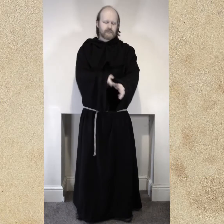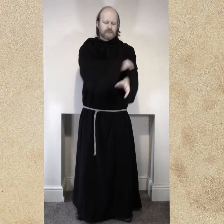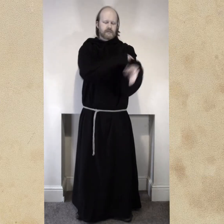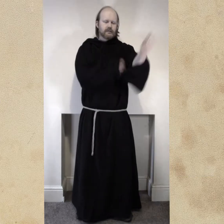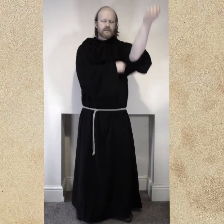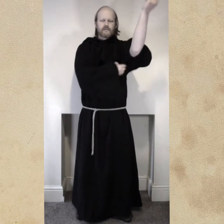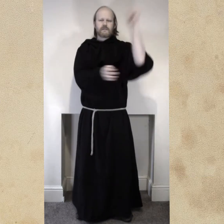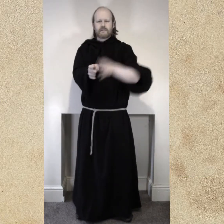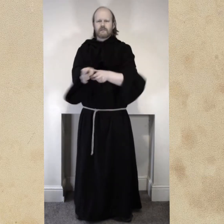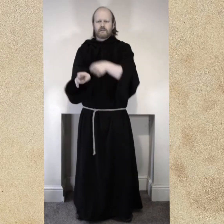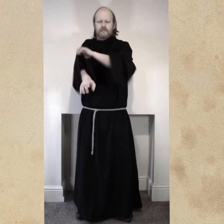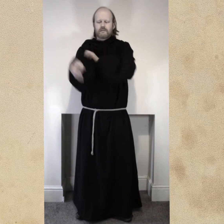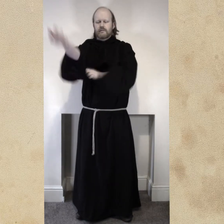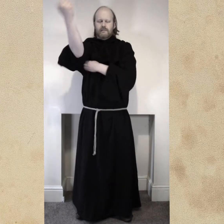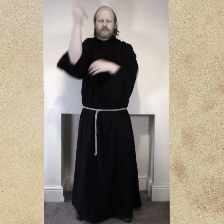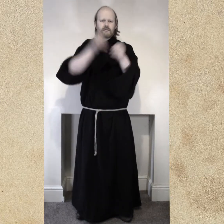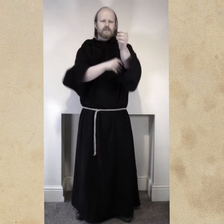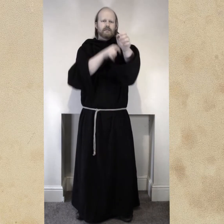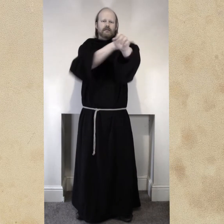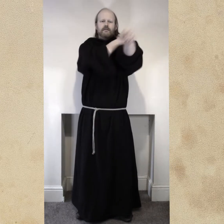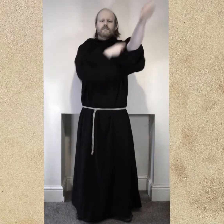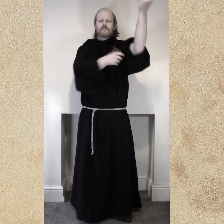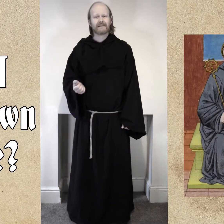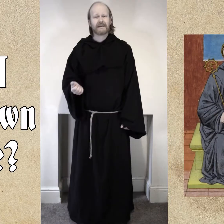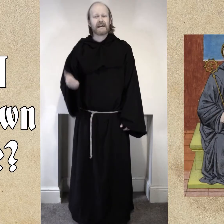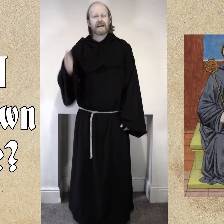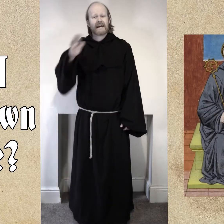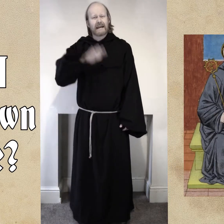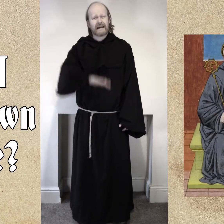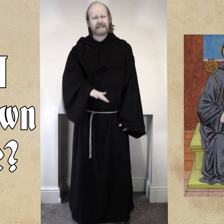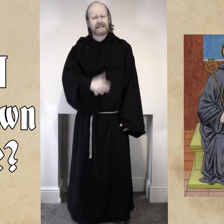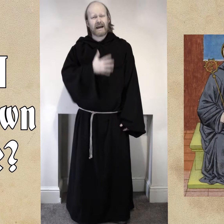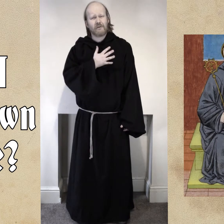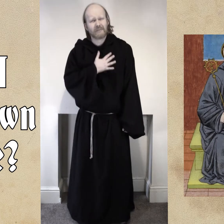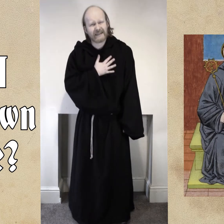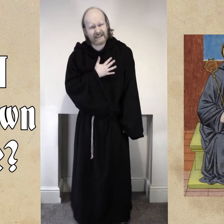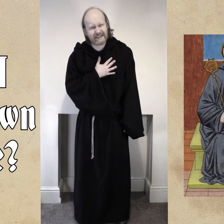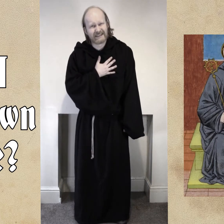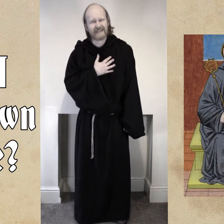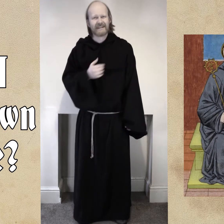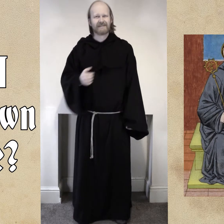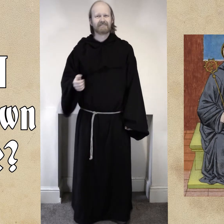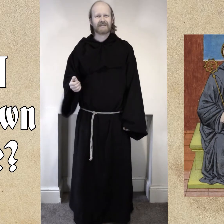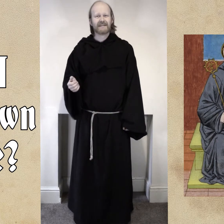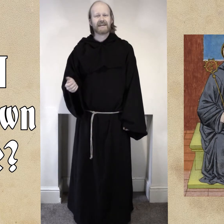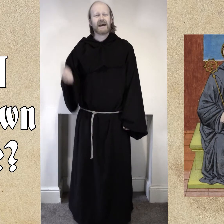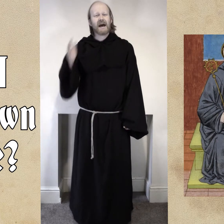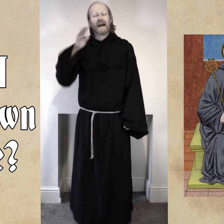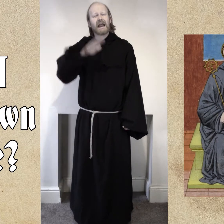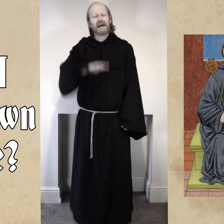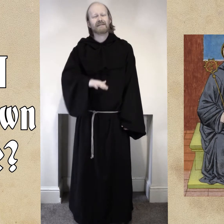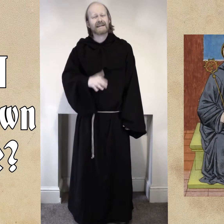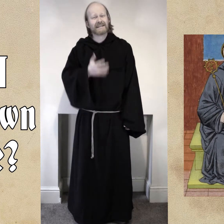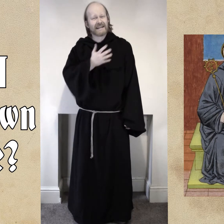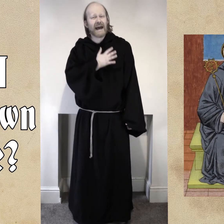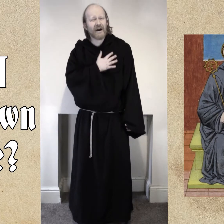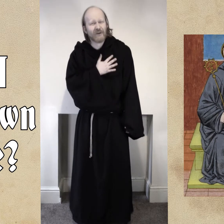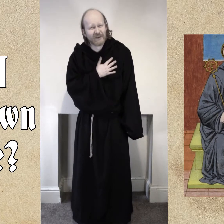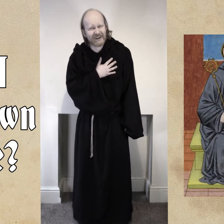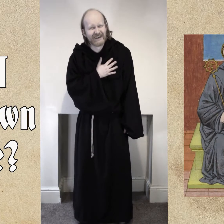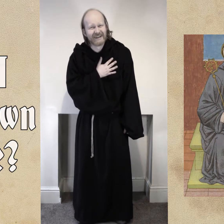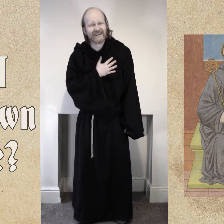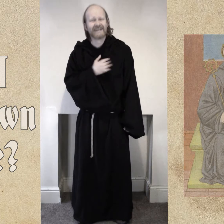There are also more practical tips, like how to ask if you can sit down due to some infirmity.